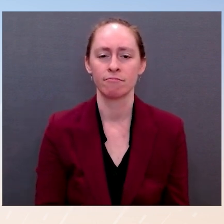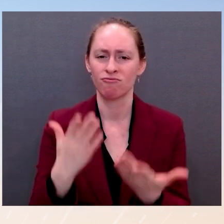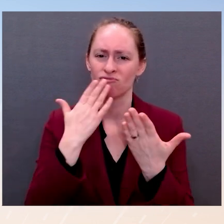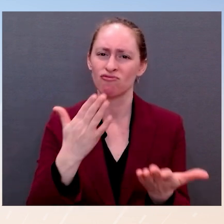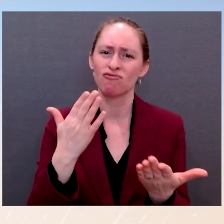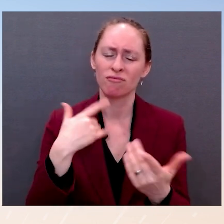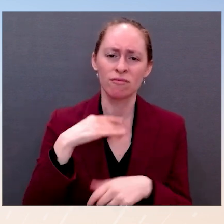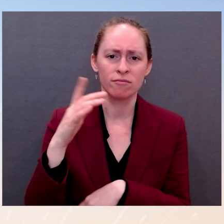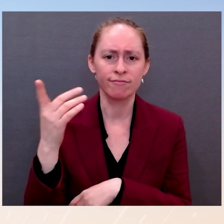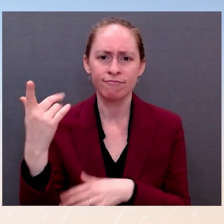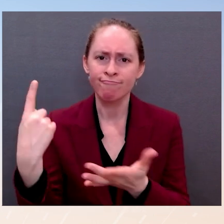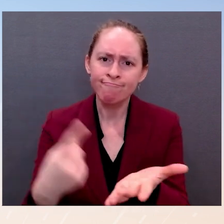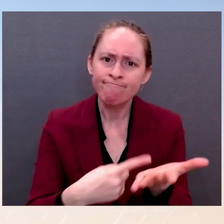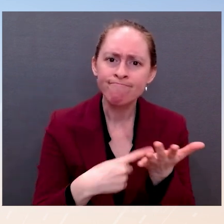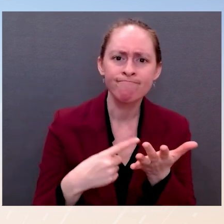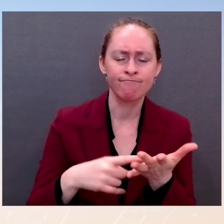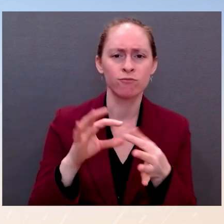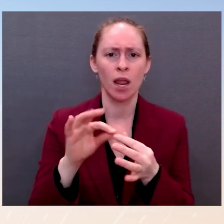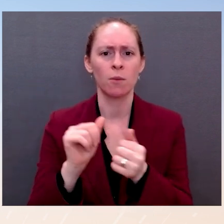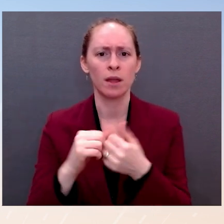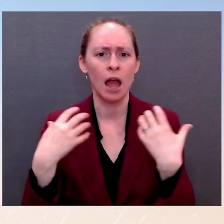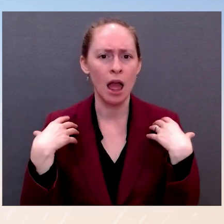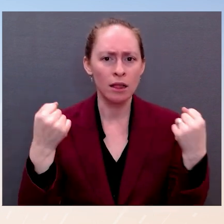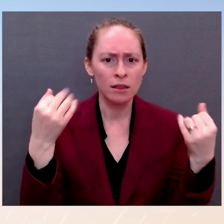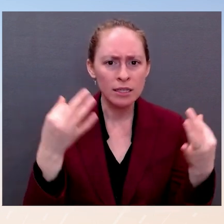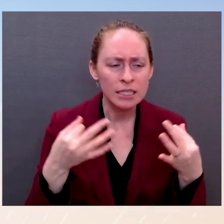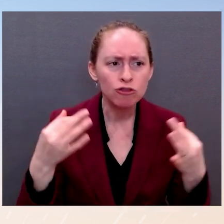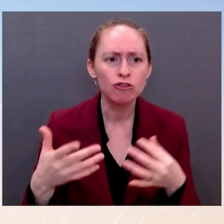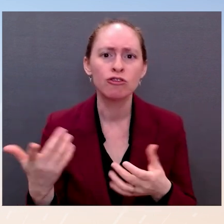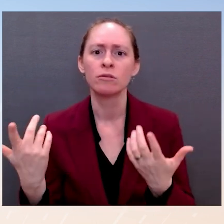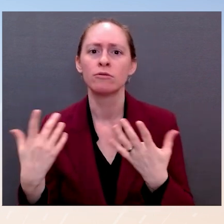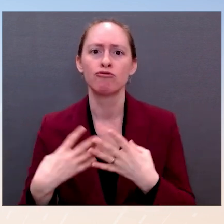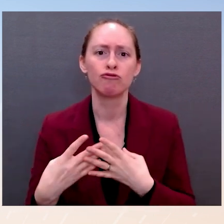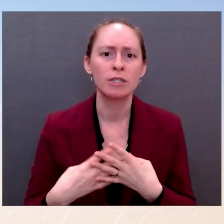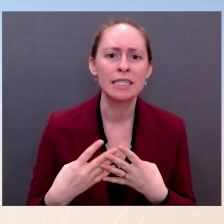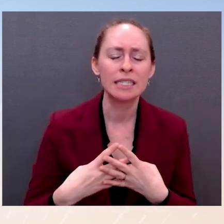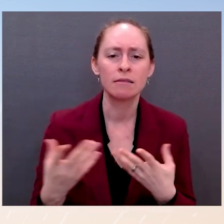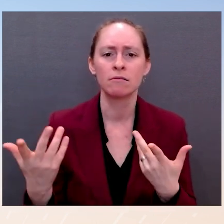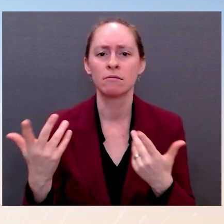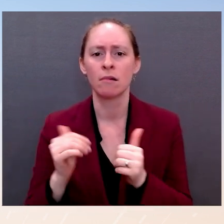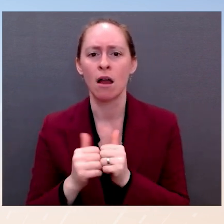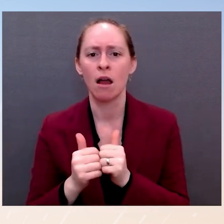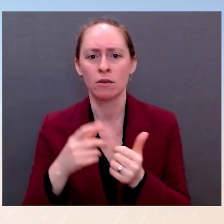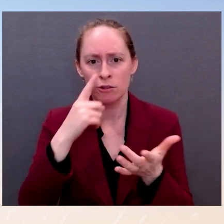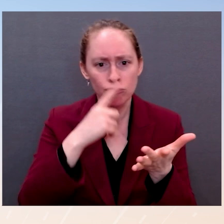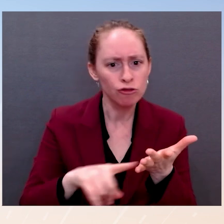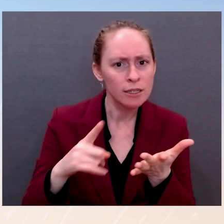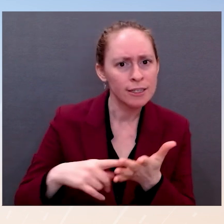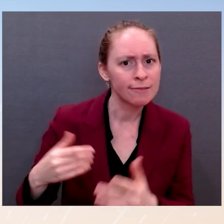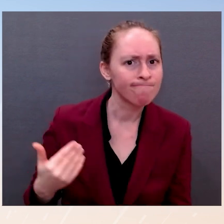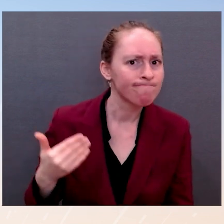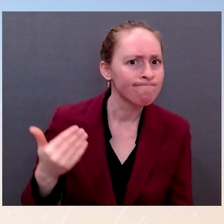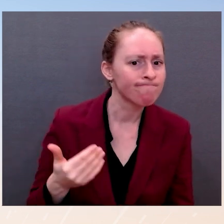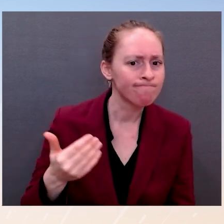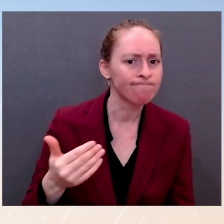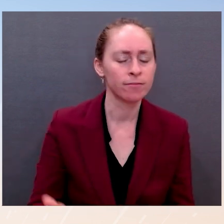but also just talking about wellness and health is directly tied to screenings tied to regular checkups and what that means.